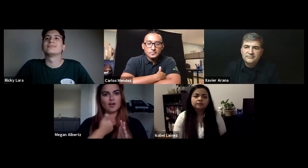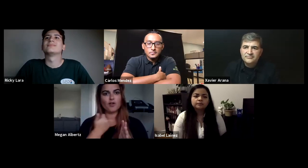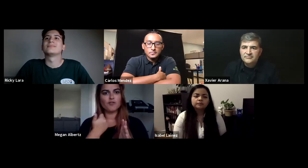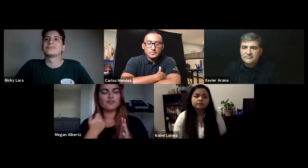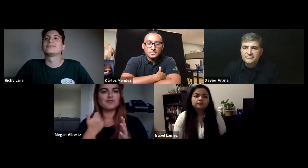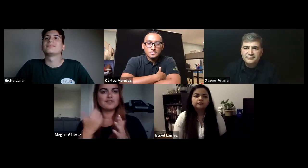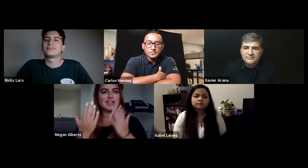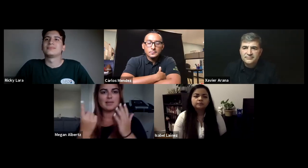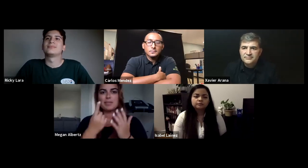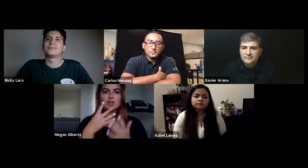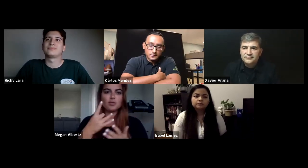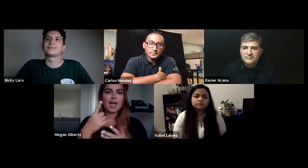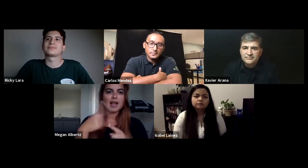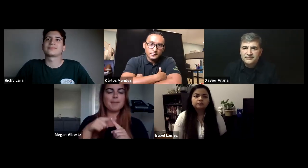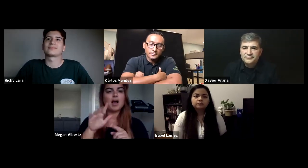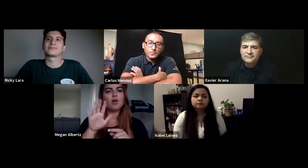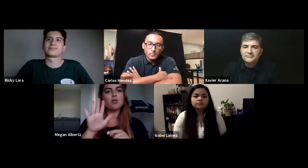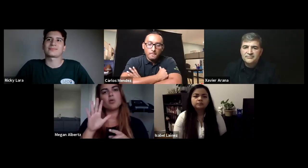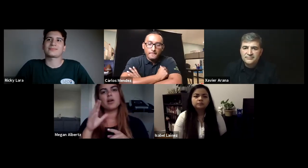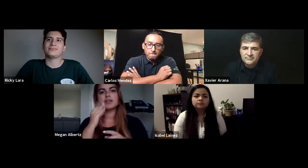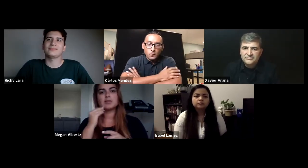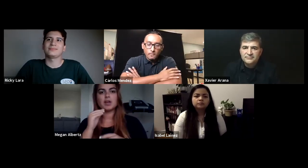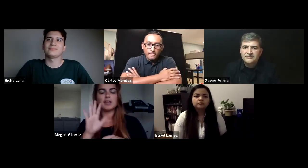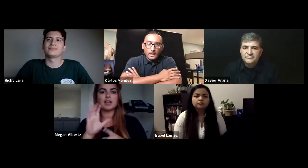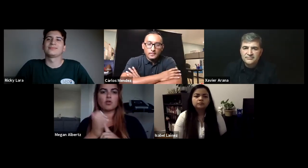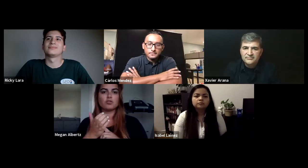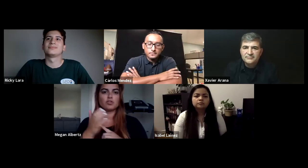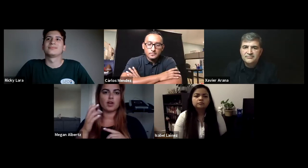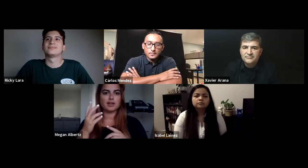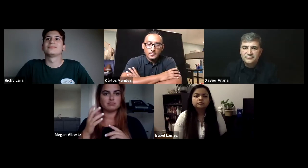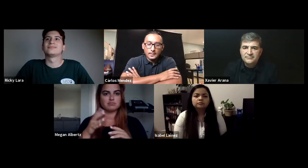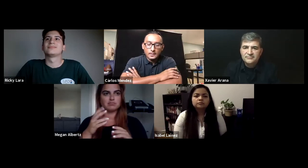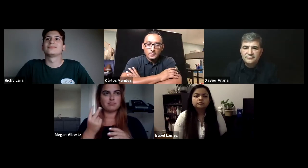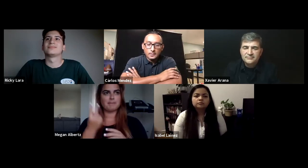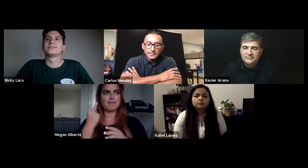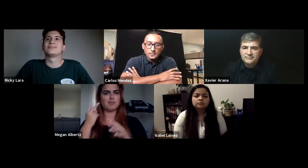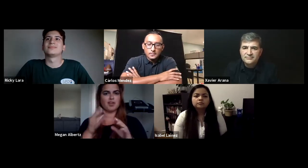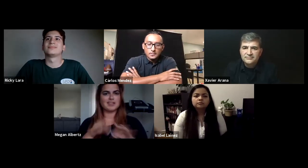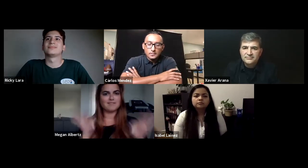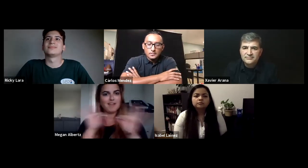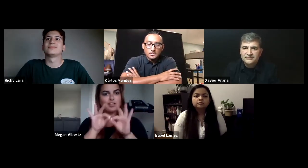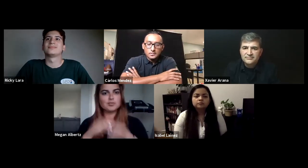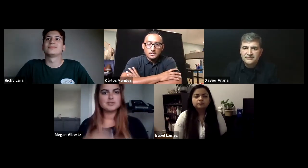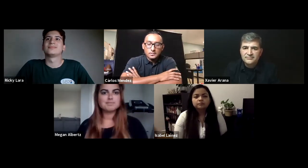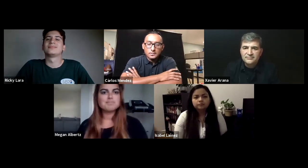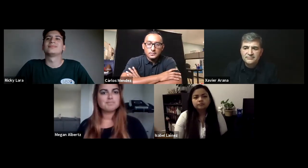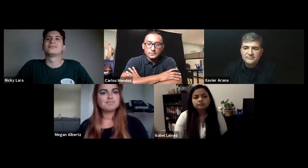finally find your identity, find yourself... because it's your experience and your culture,